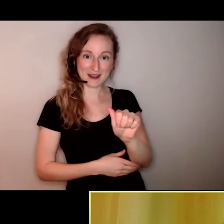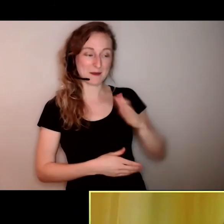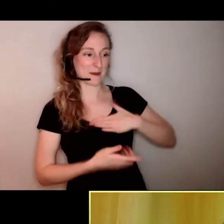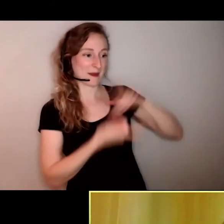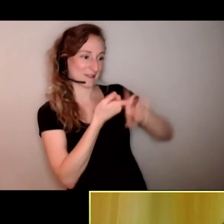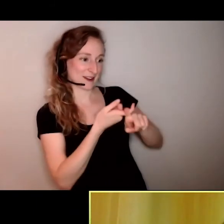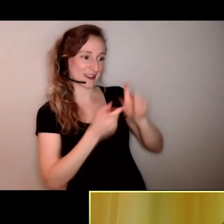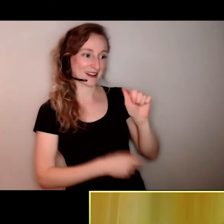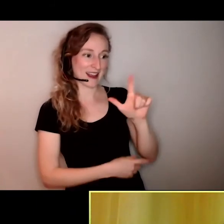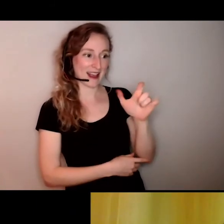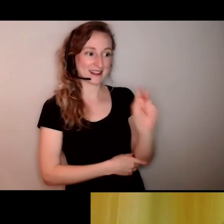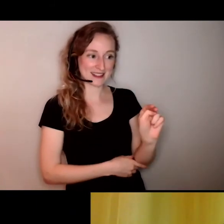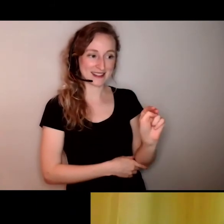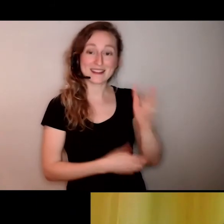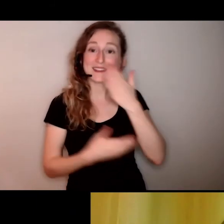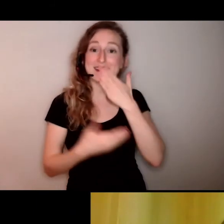Thanks so much for joining us.